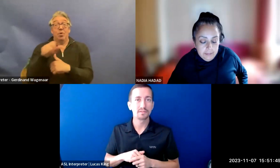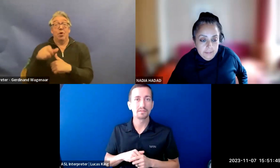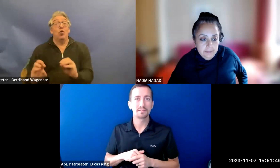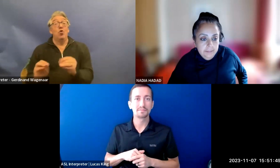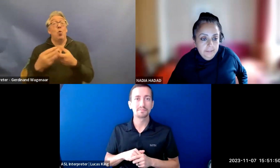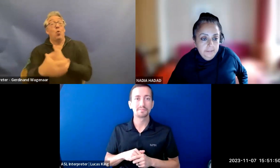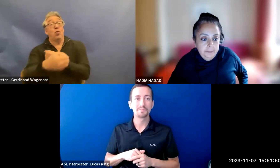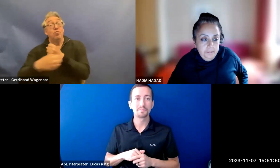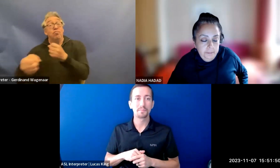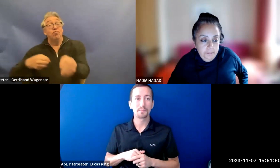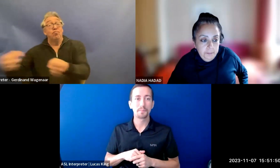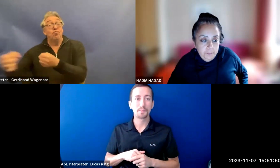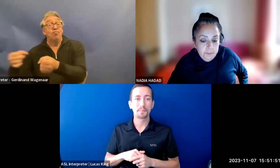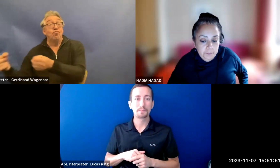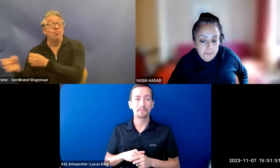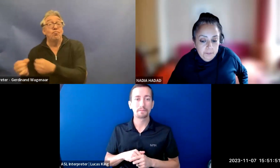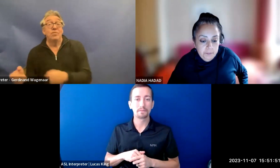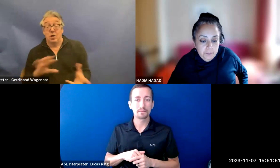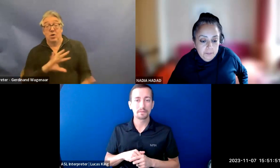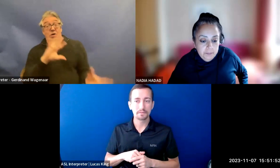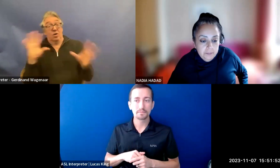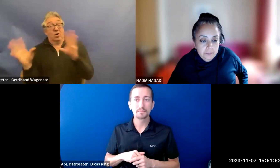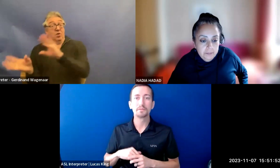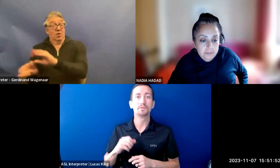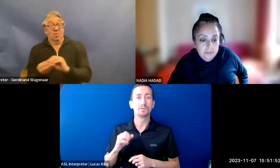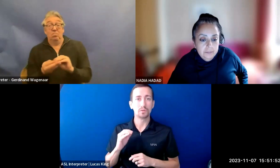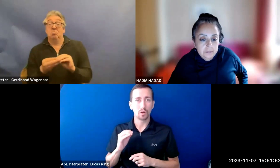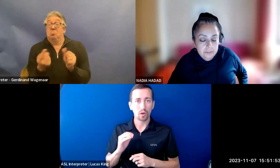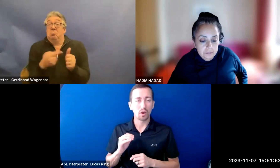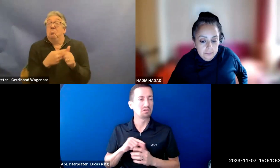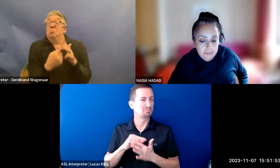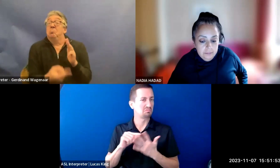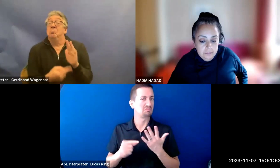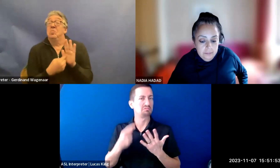So these are some examples. I'll leave it here.